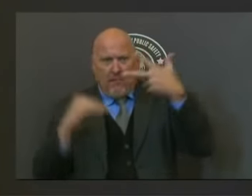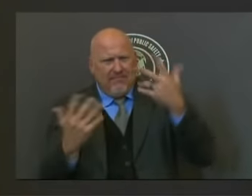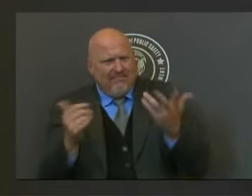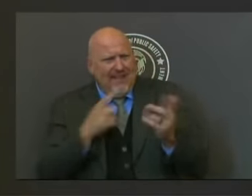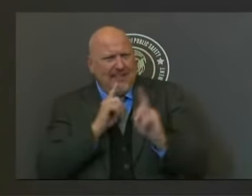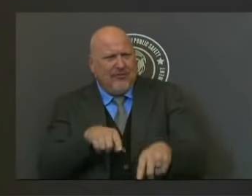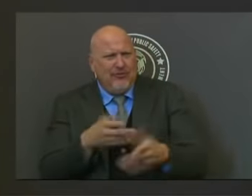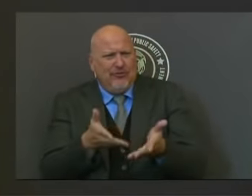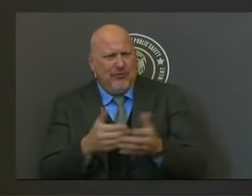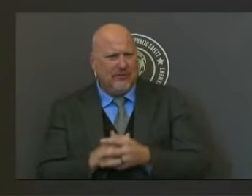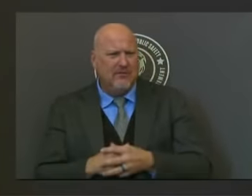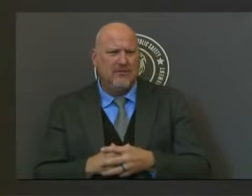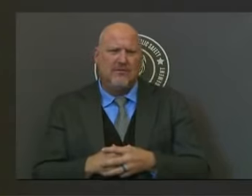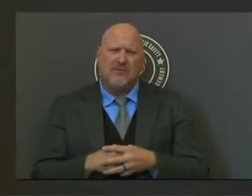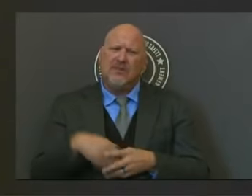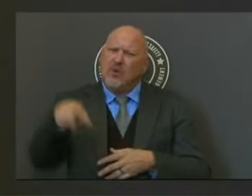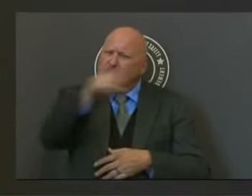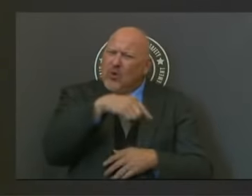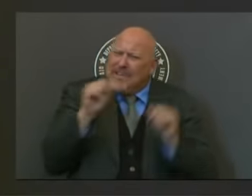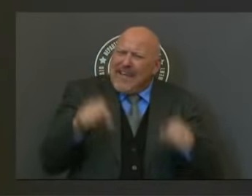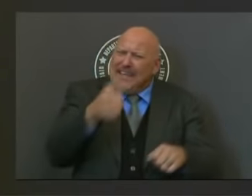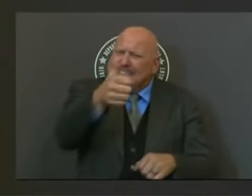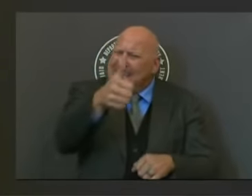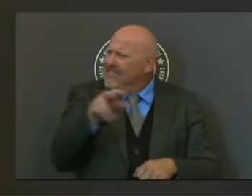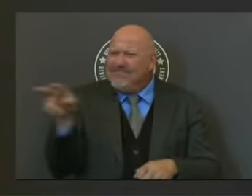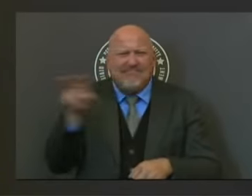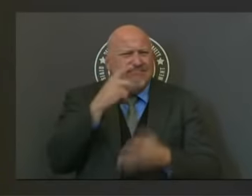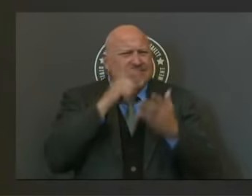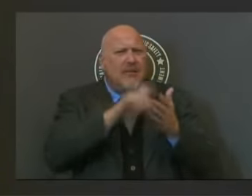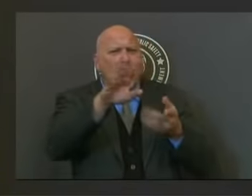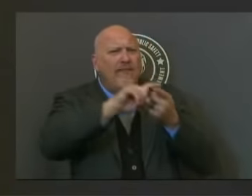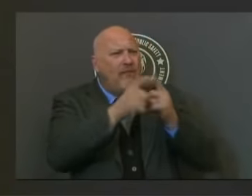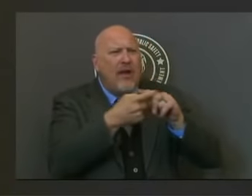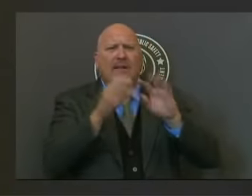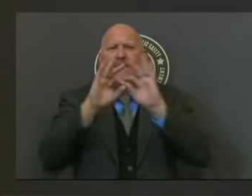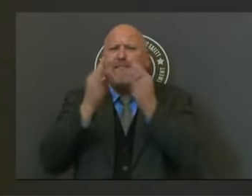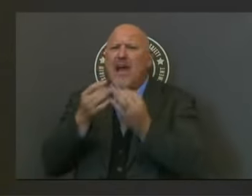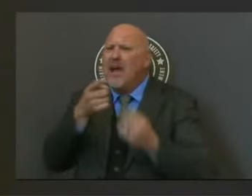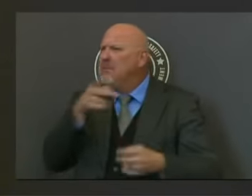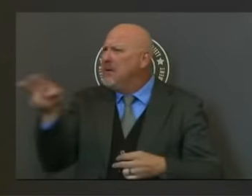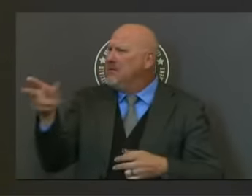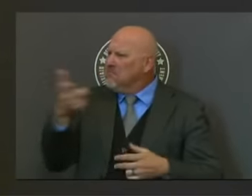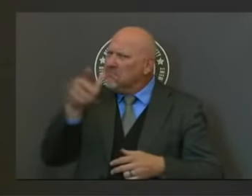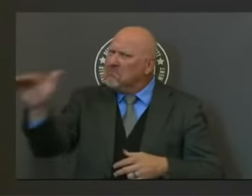in this activity